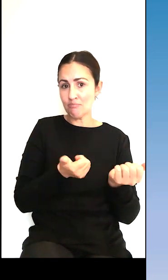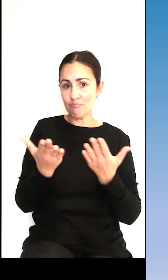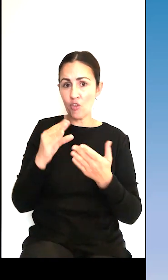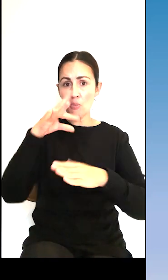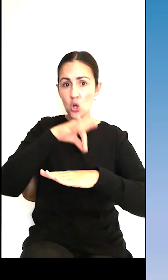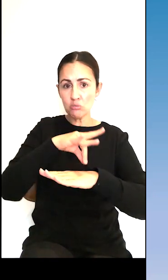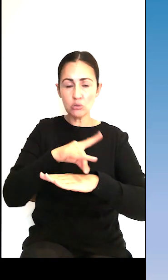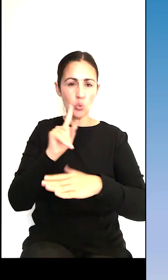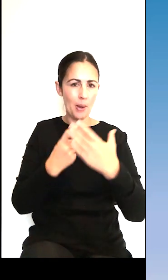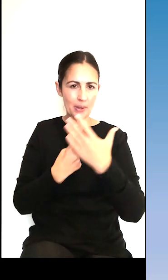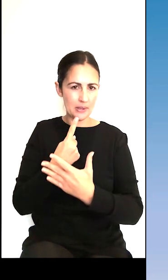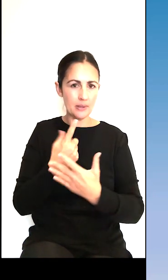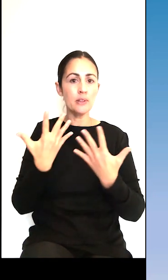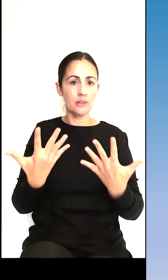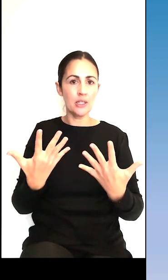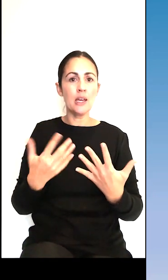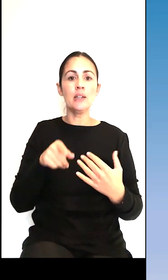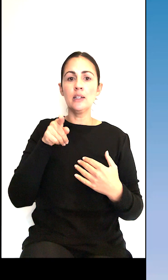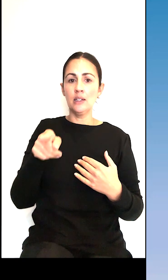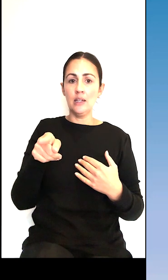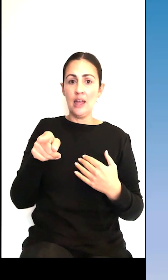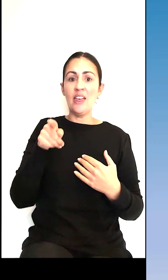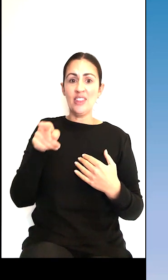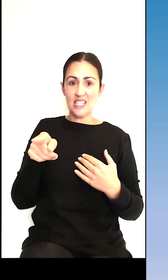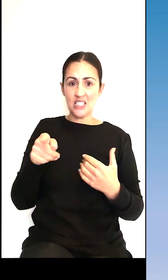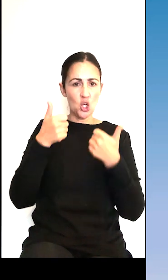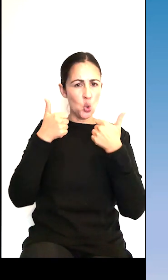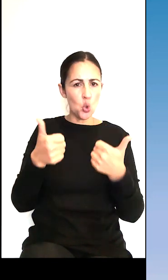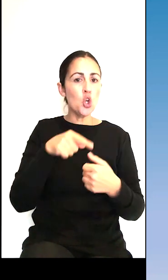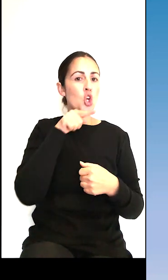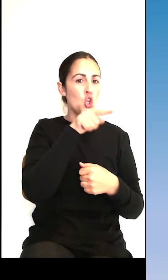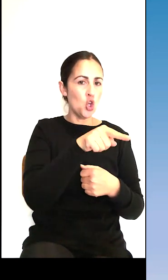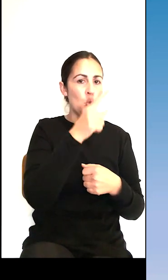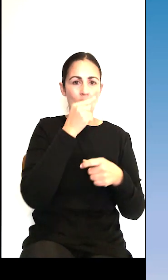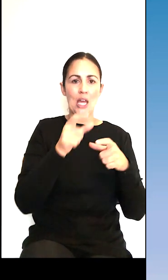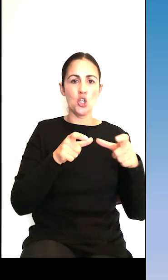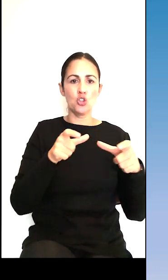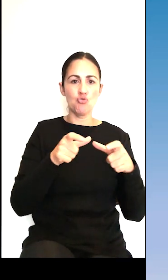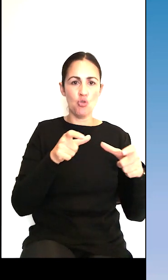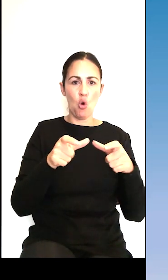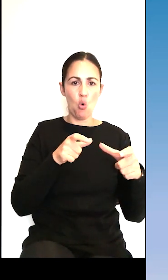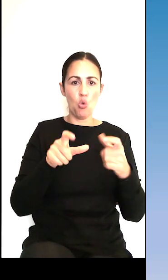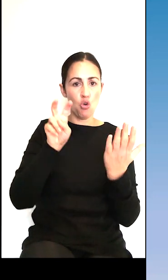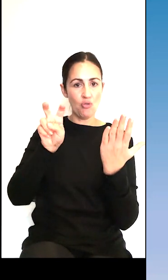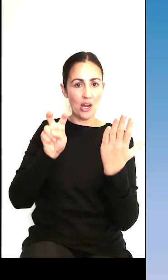The great thing about My Health Record is it's personally controlled. So that means that the person actually has control of their record, what